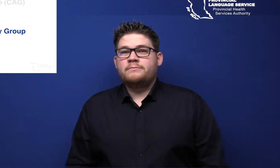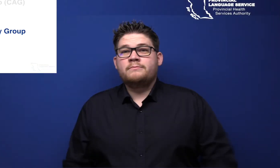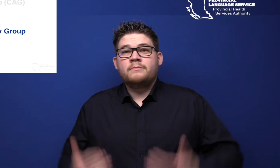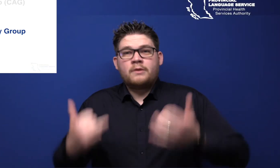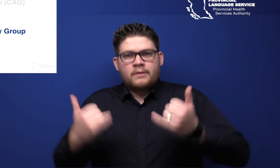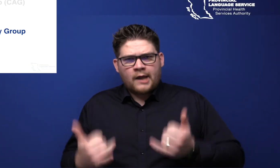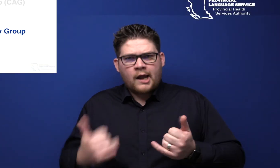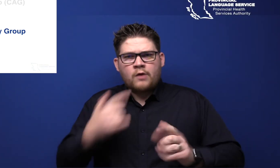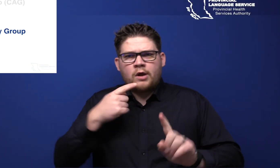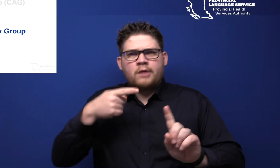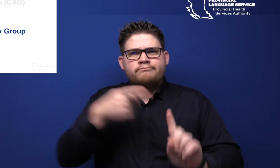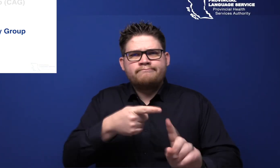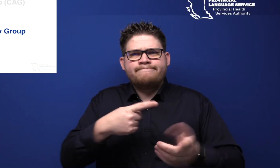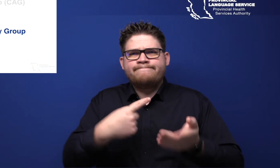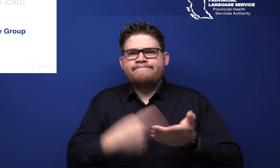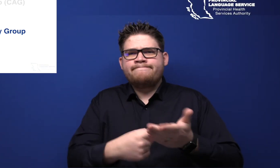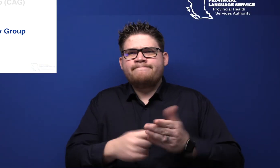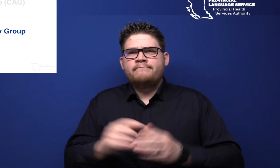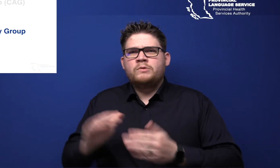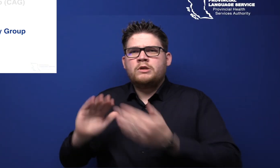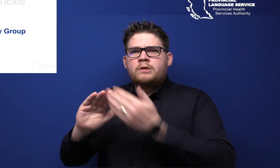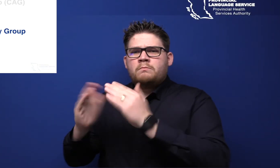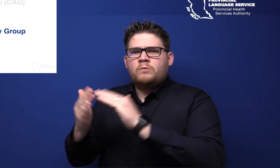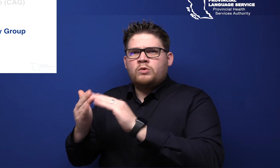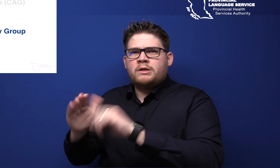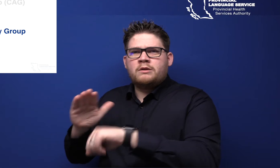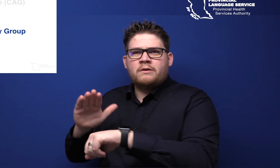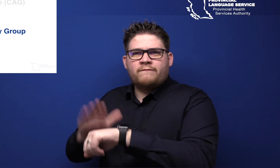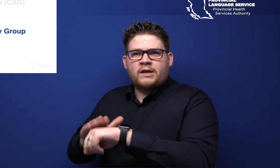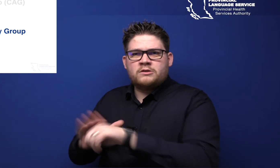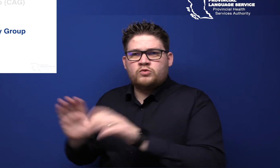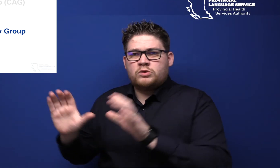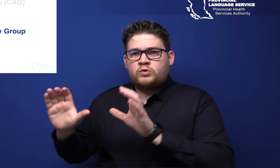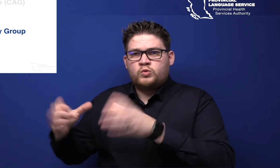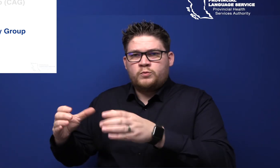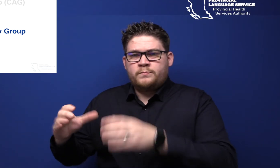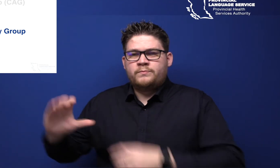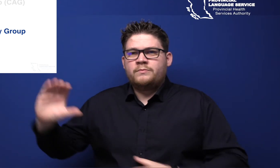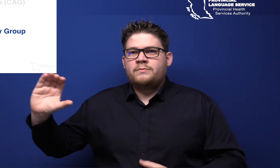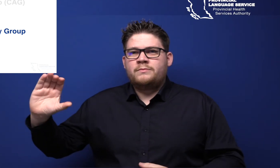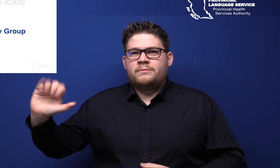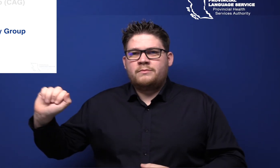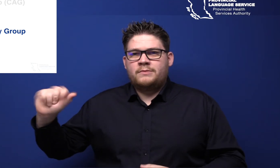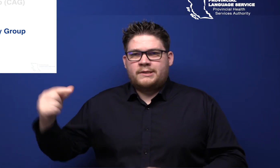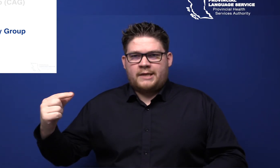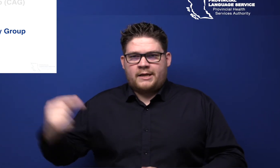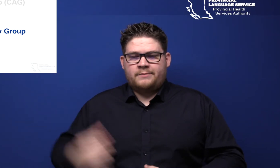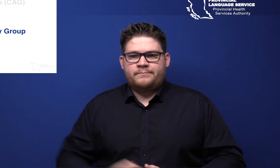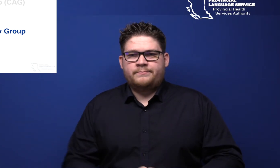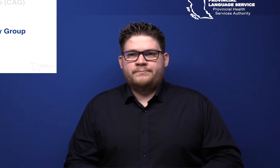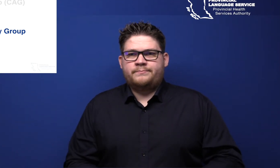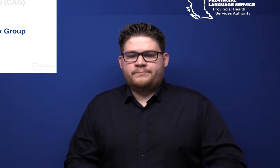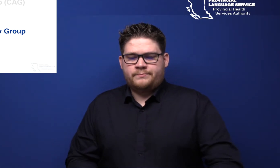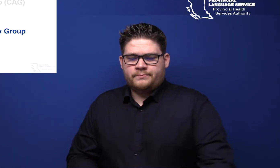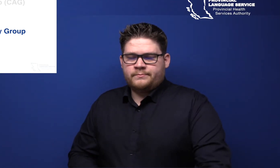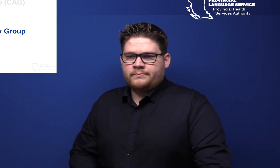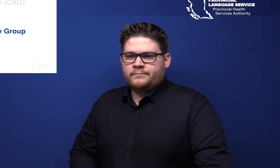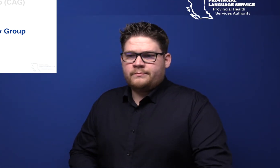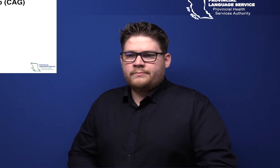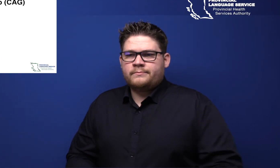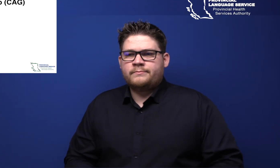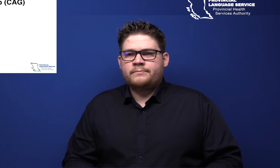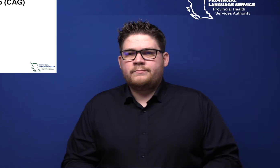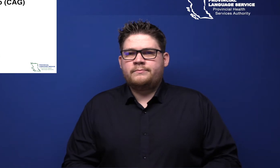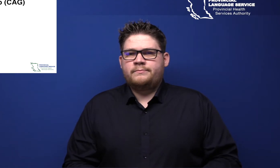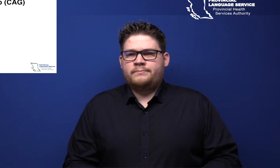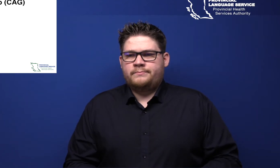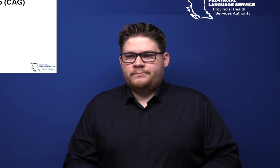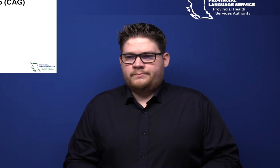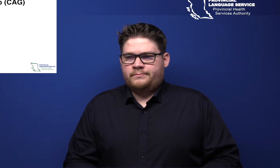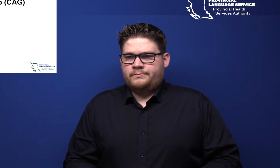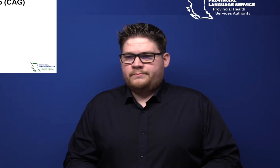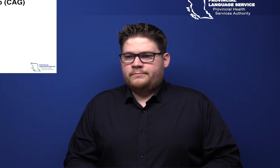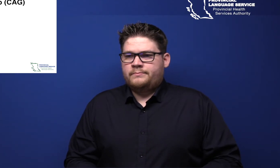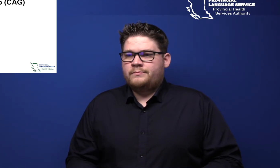MOVING ON, I WOULD LIKE TO TALK ABOUT THE COMMUNITY ADVISORY GROUP, WHICH WE CALL THE CAG.